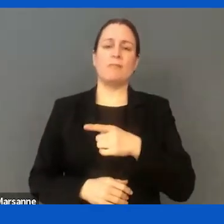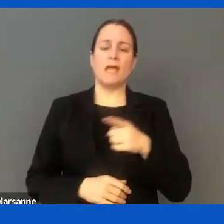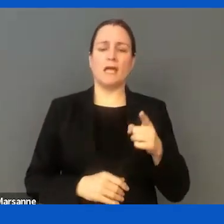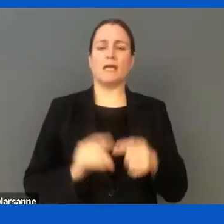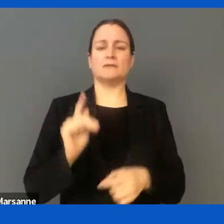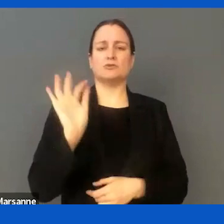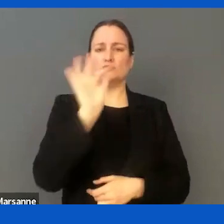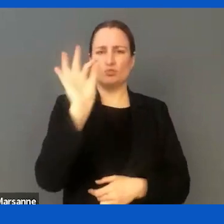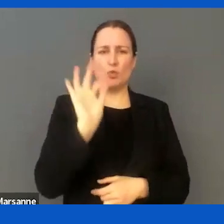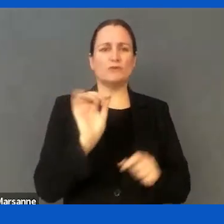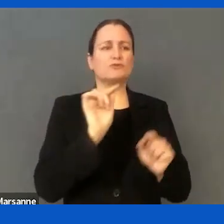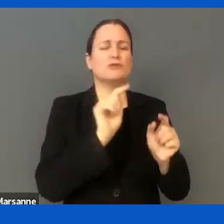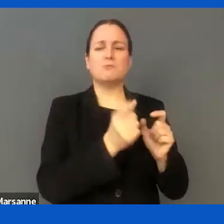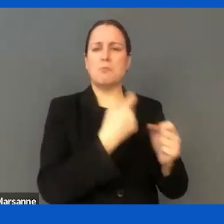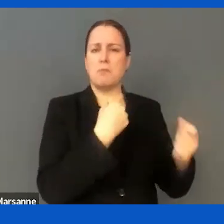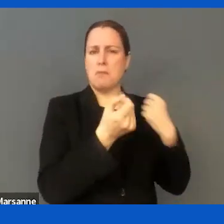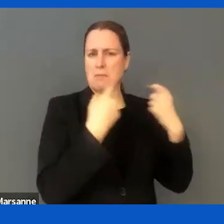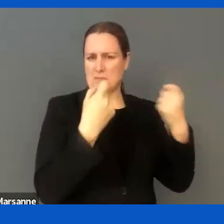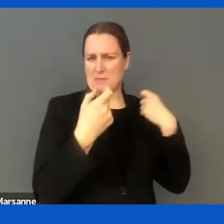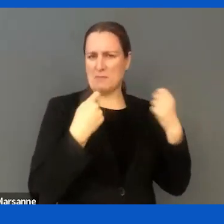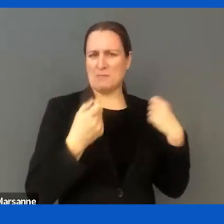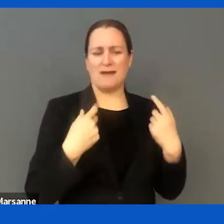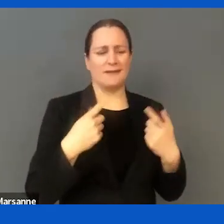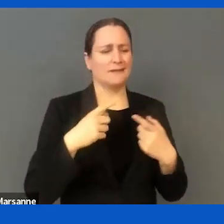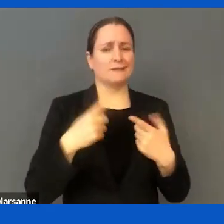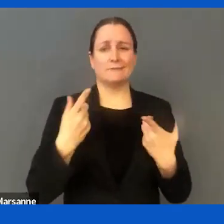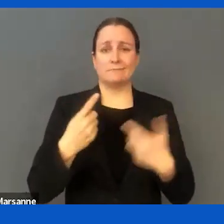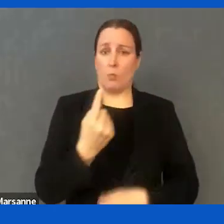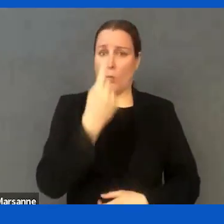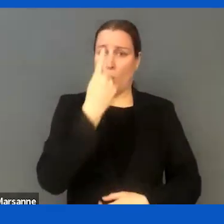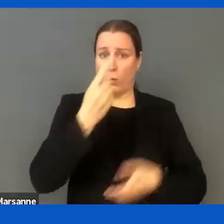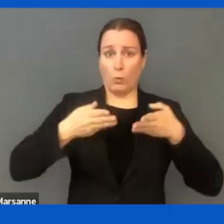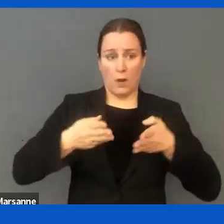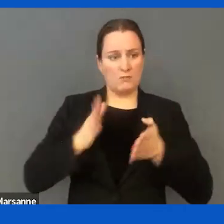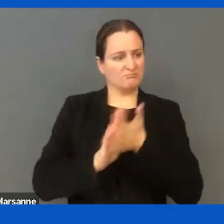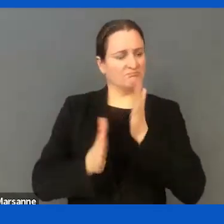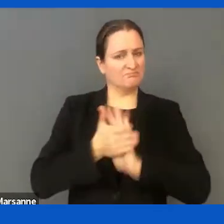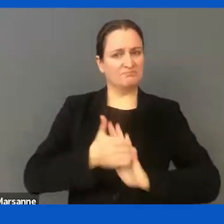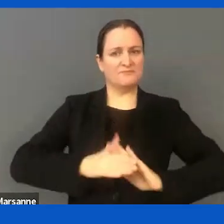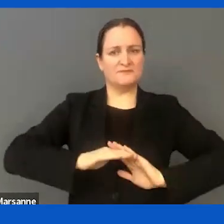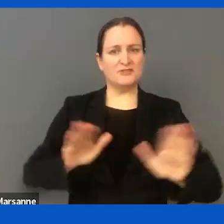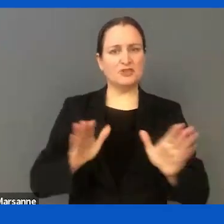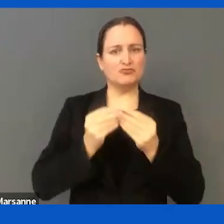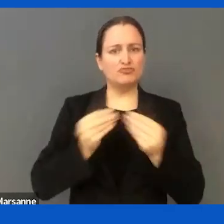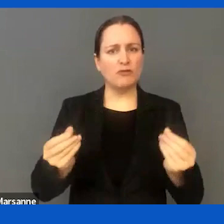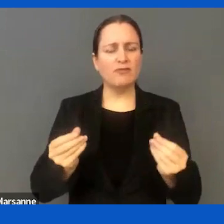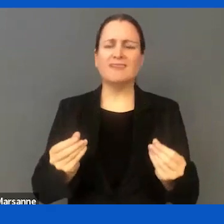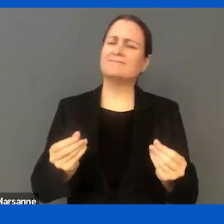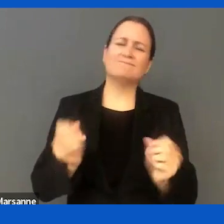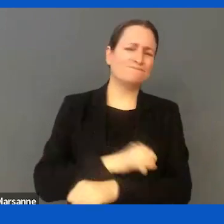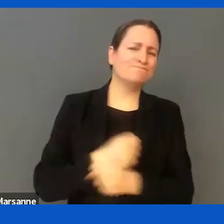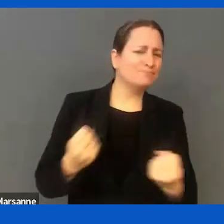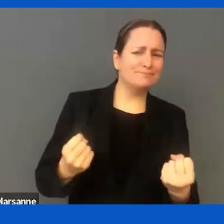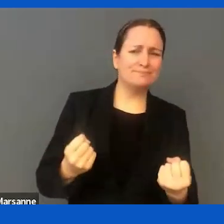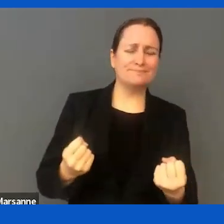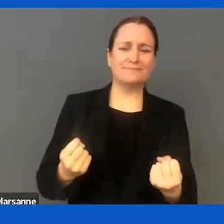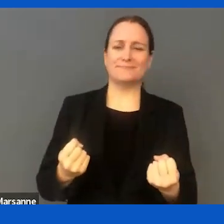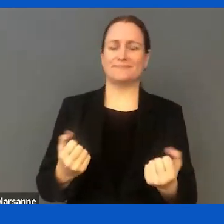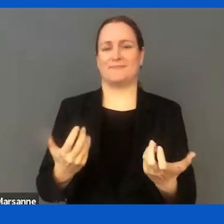Roberto was asking, you know, talking about how to make sure that one website works for